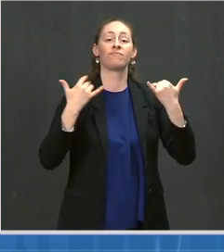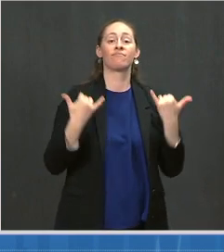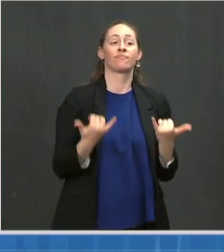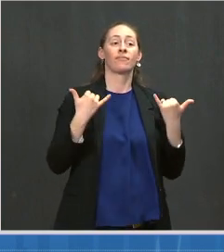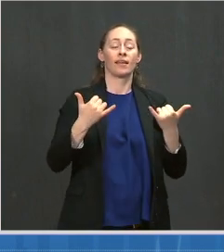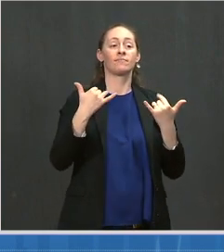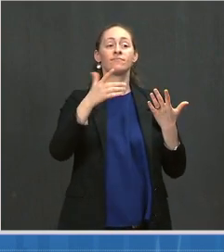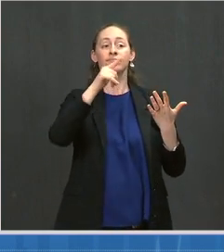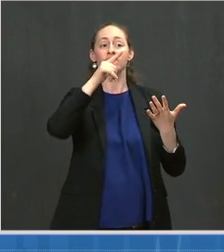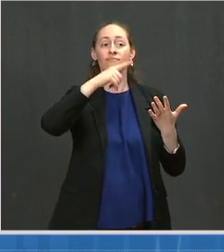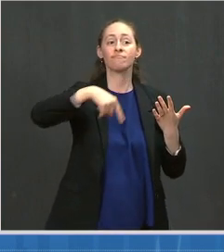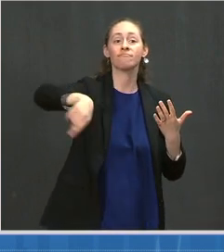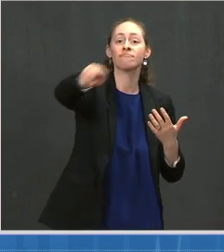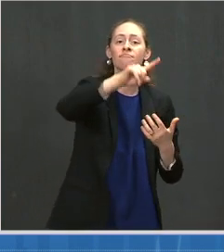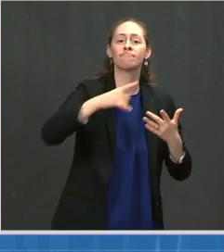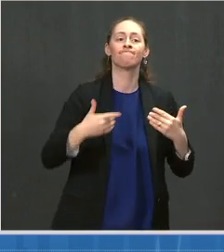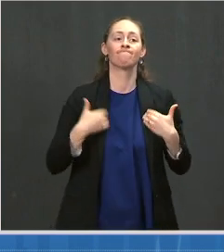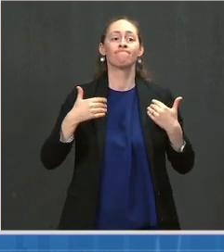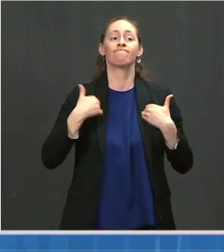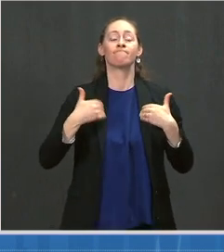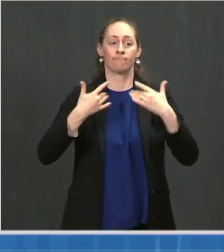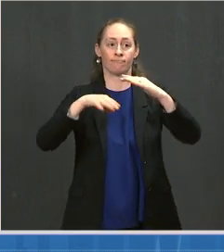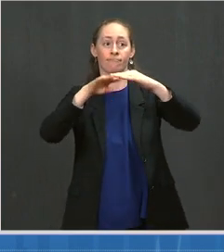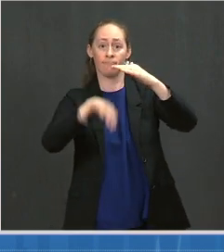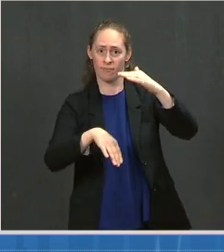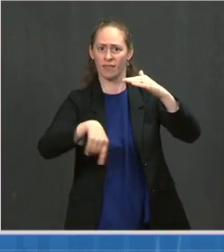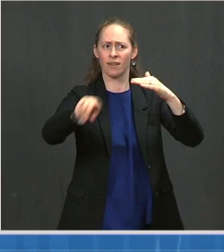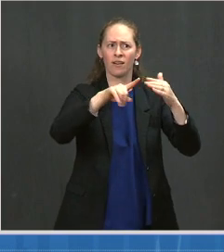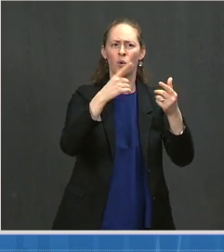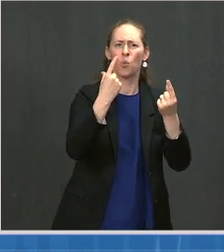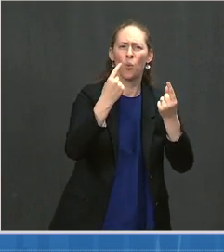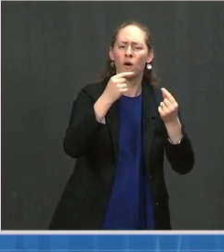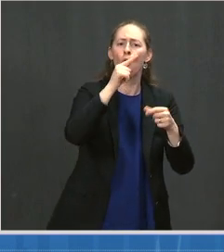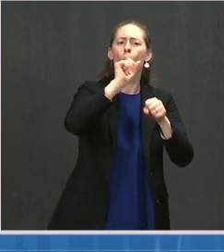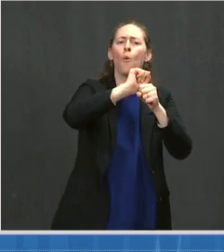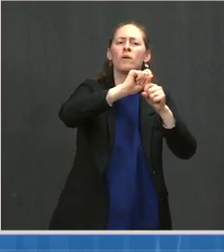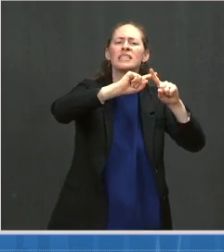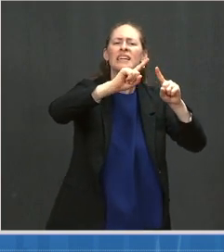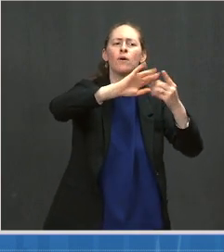working with community organizations that can reach people who are older.